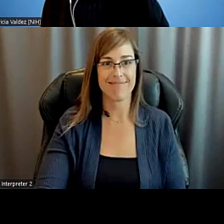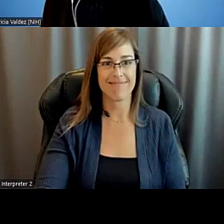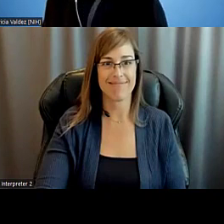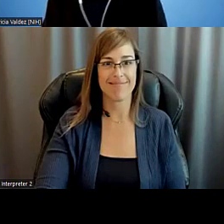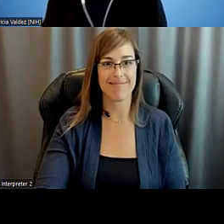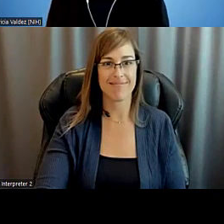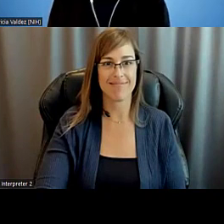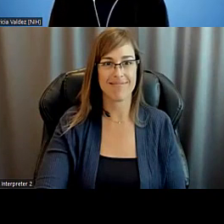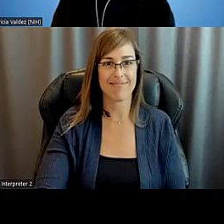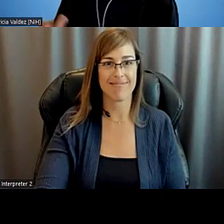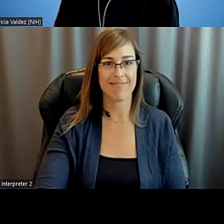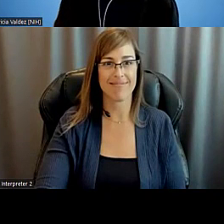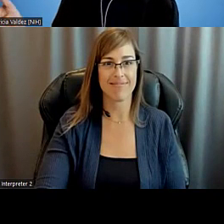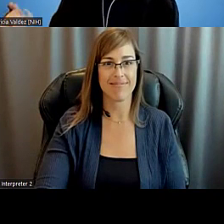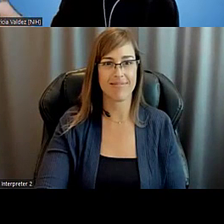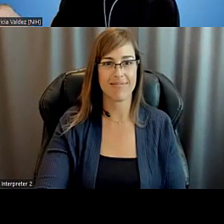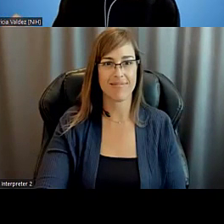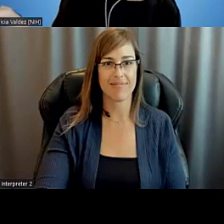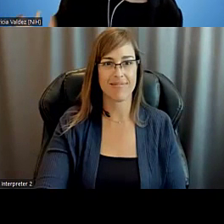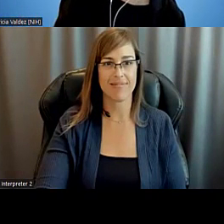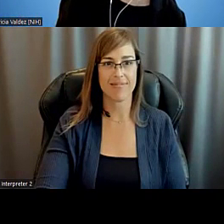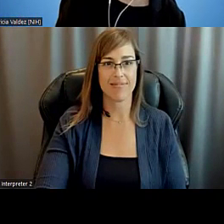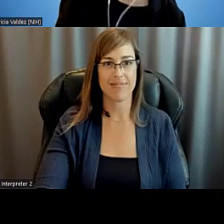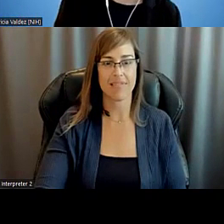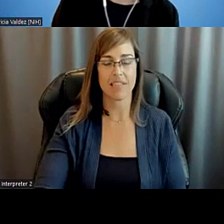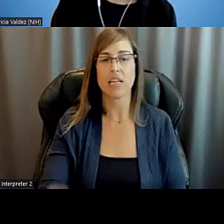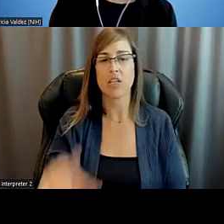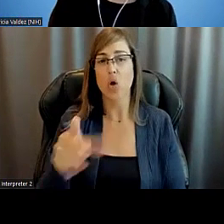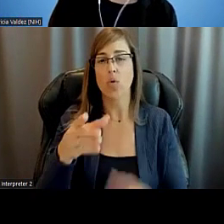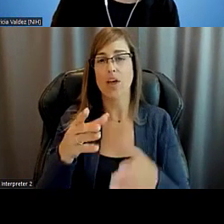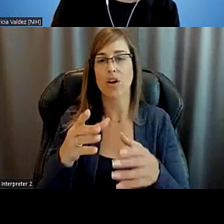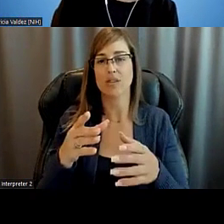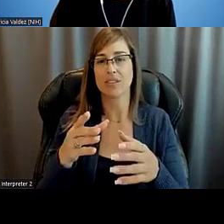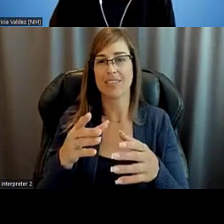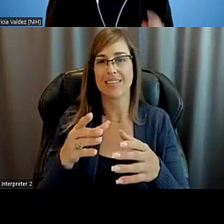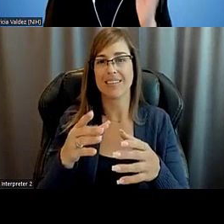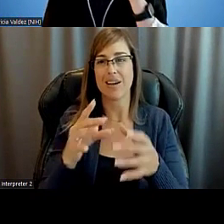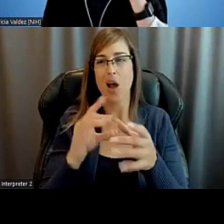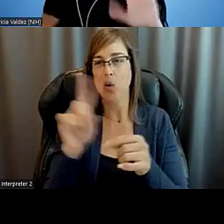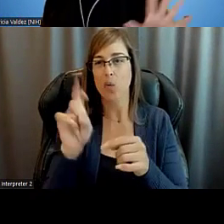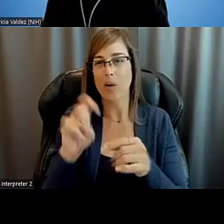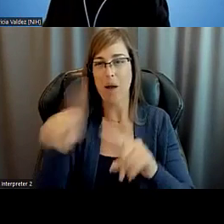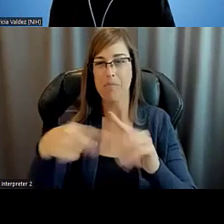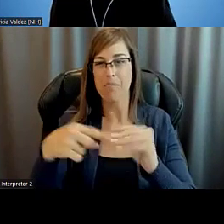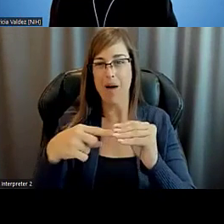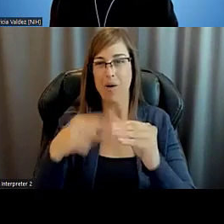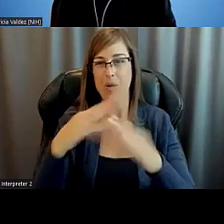Okay. So yeah, so .. So there's a question about protected status. I just saw it over there, but yeah, hostile work environment